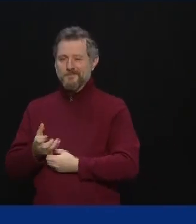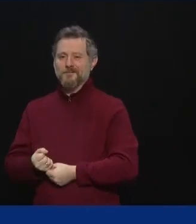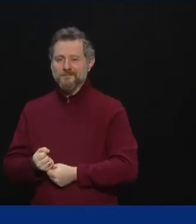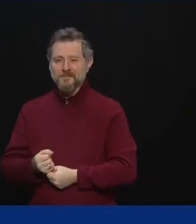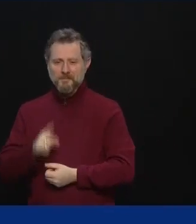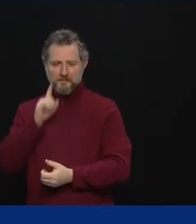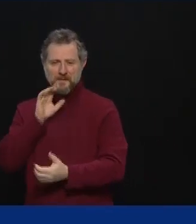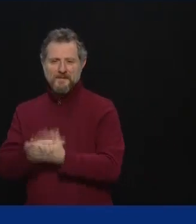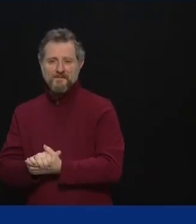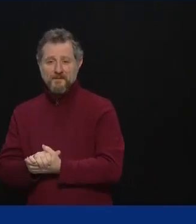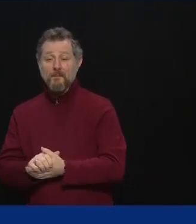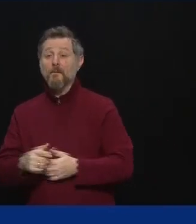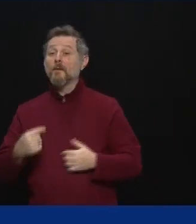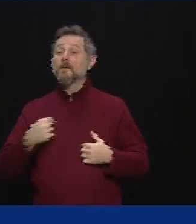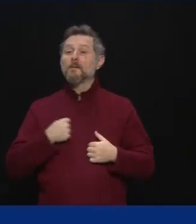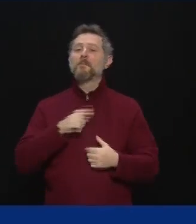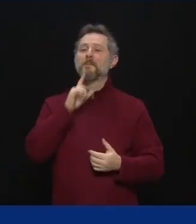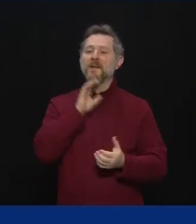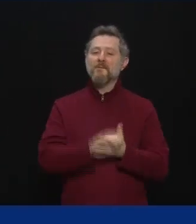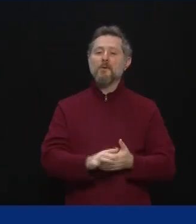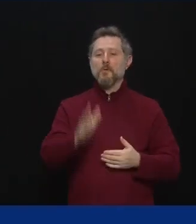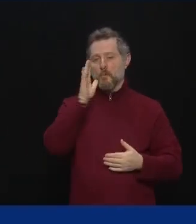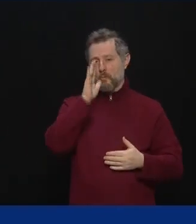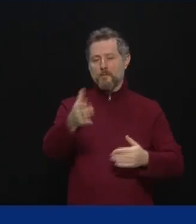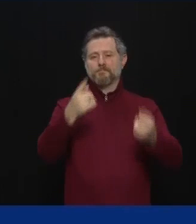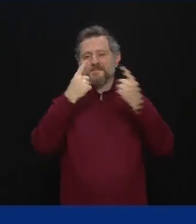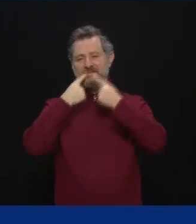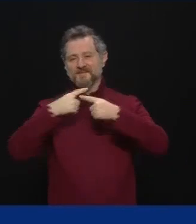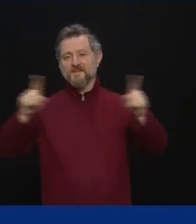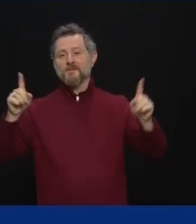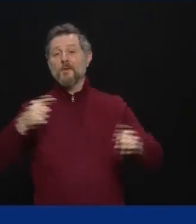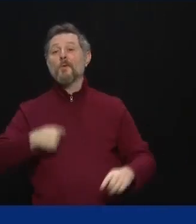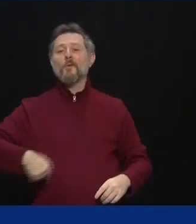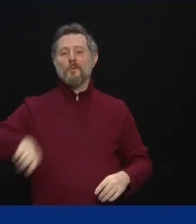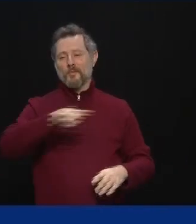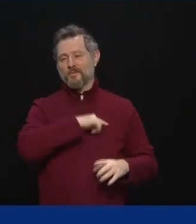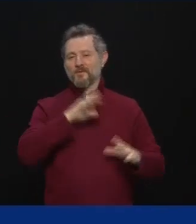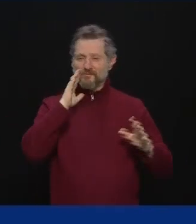ACT BUT ALSO DREAM. NOT ONLY PLAN BUT ALSO BELIEVE.